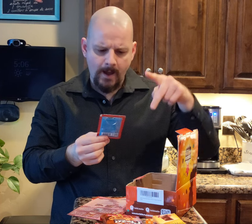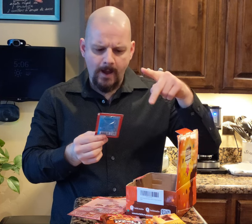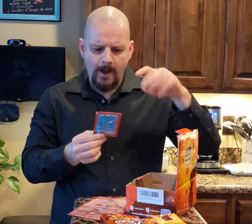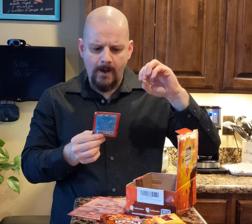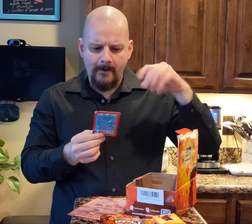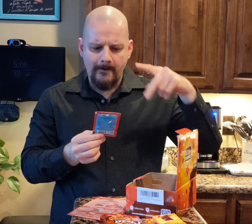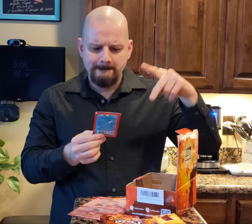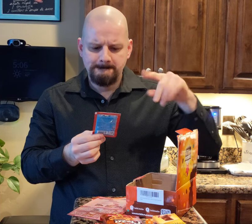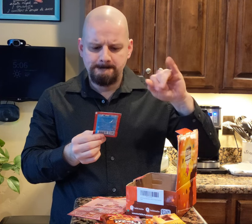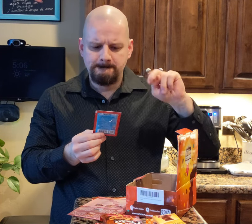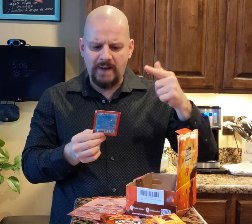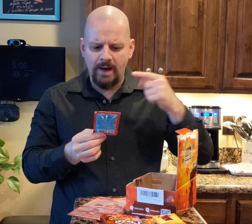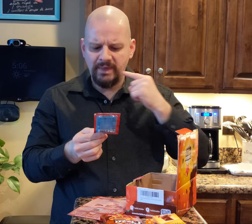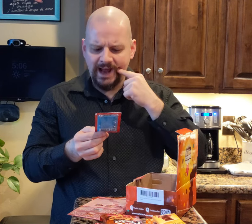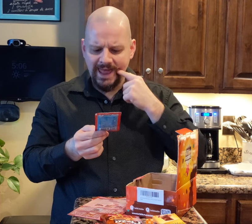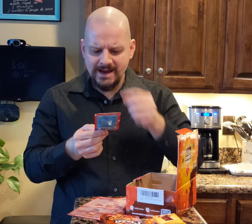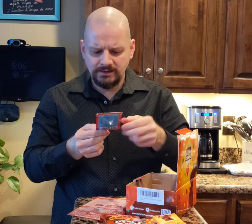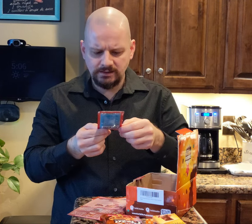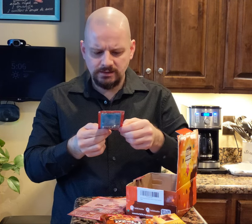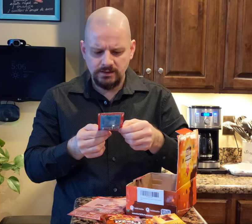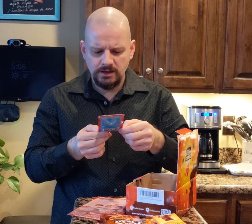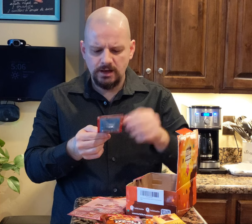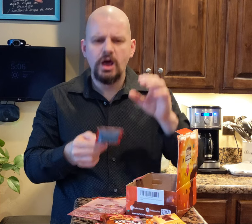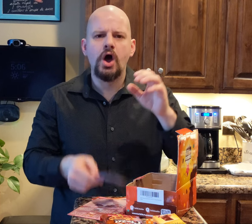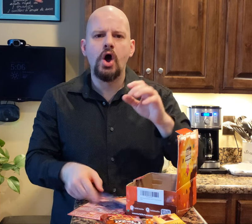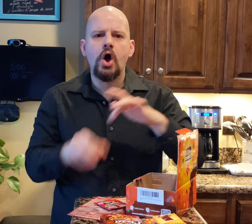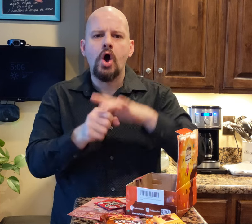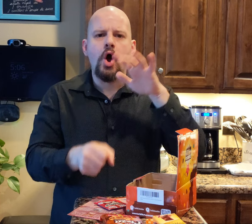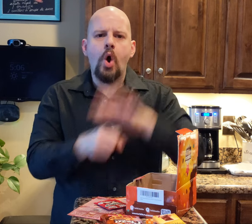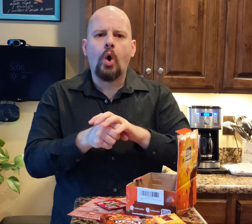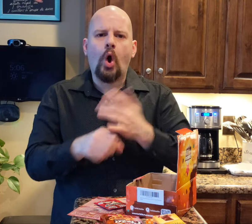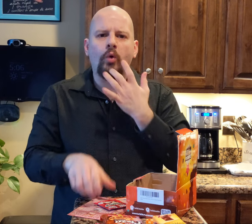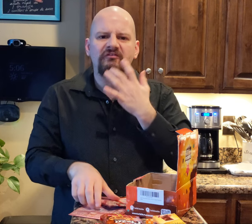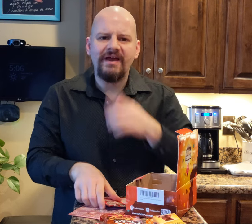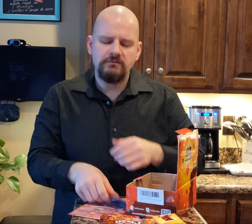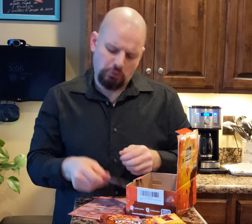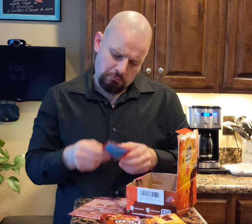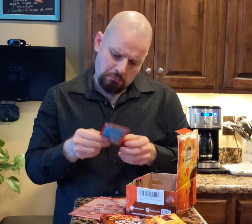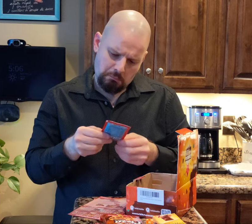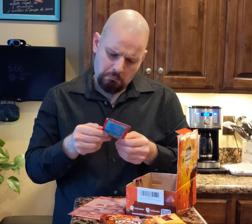"Popping candy" ... Cola flavour --